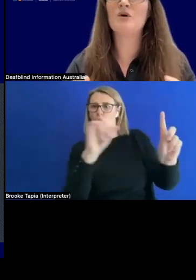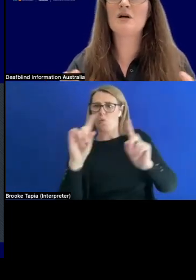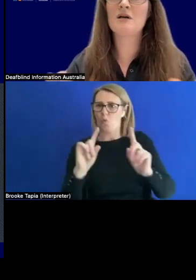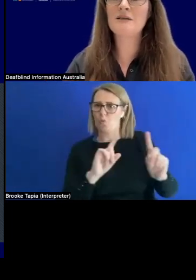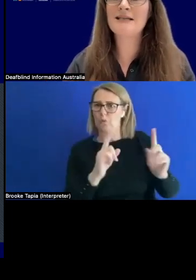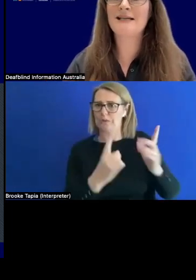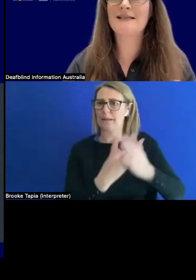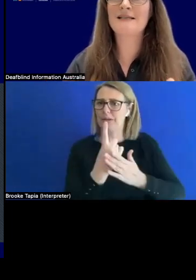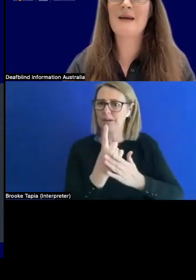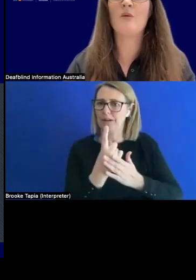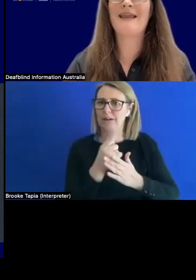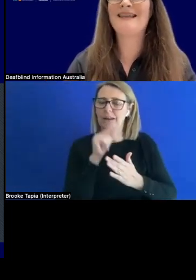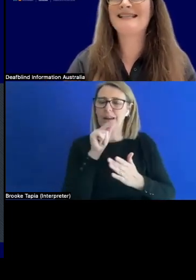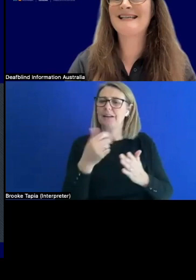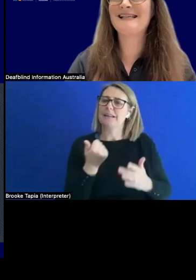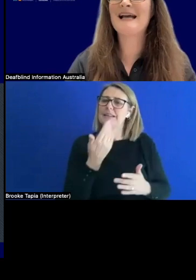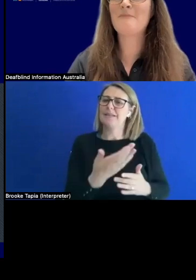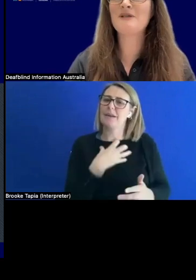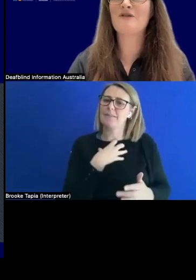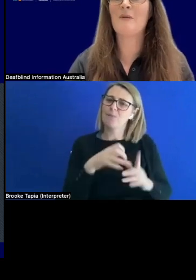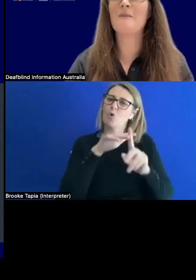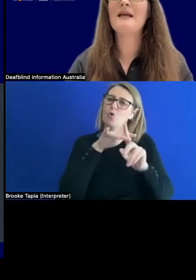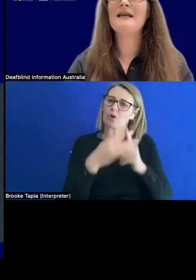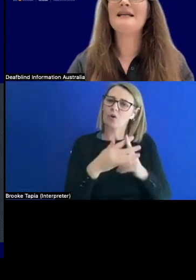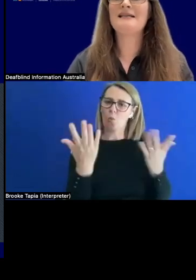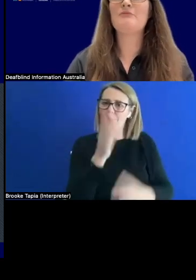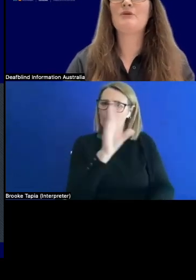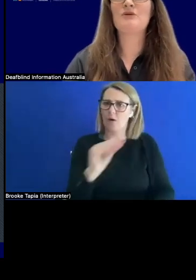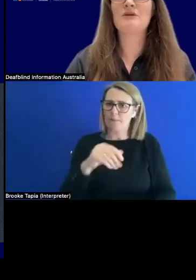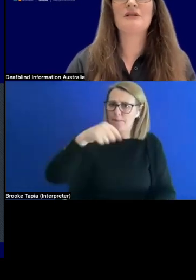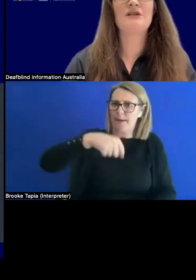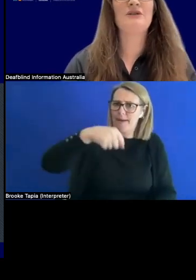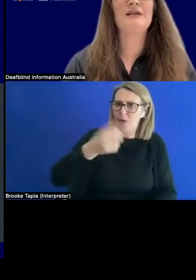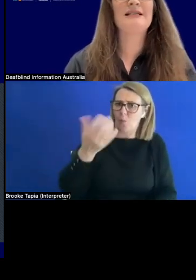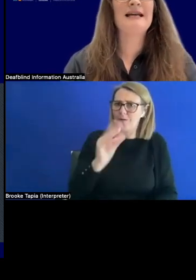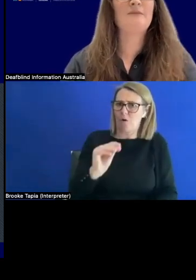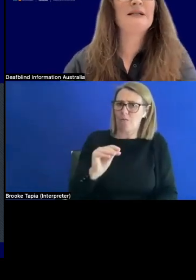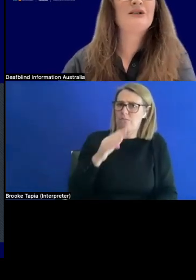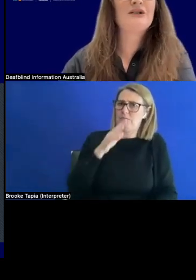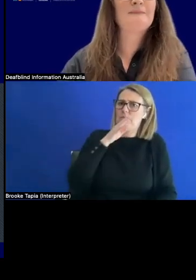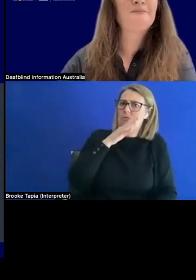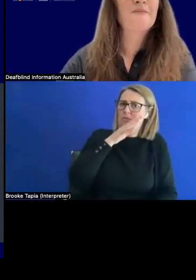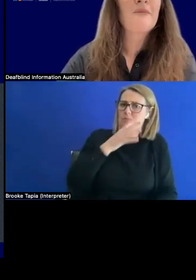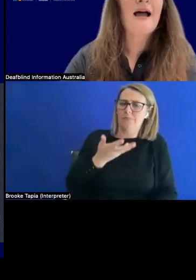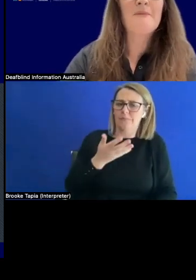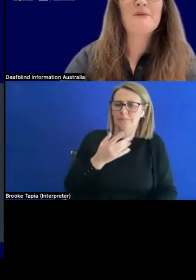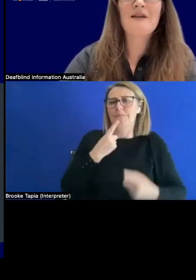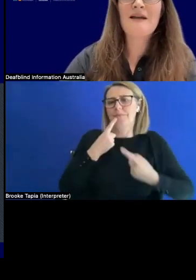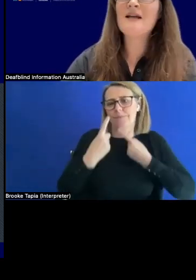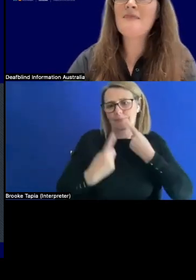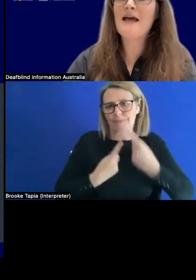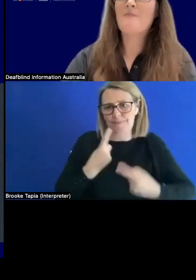more context about where this comes from is important to establish. So, they’ve done that